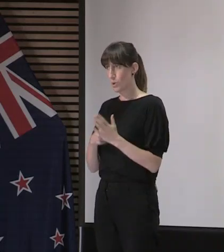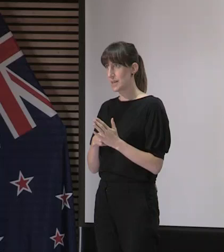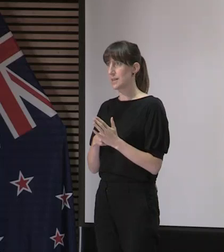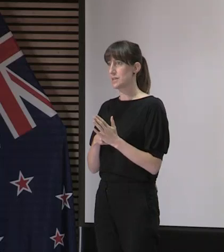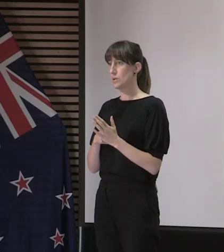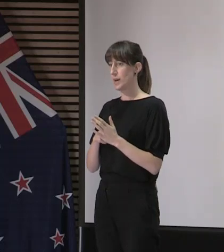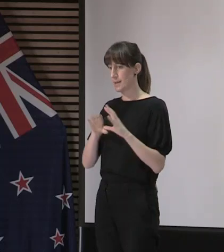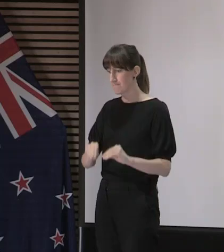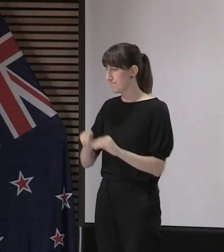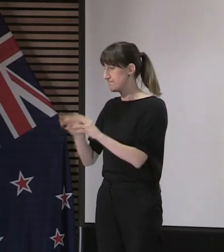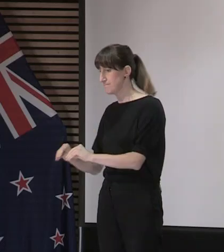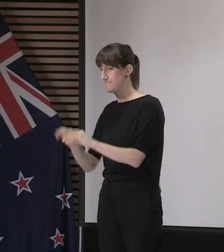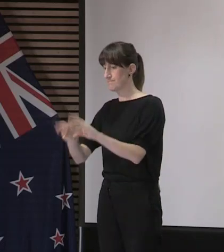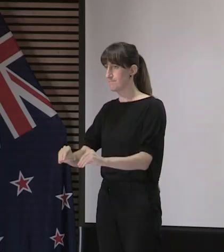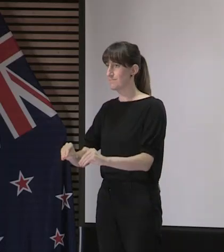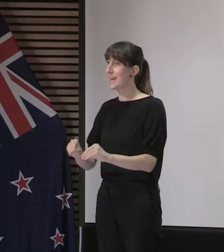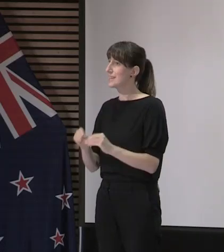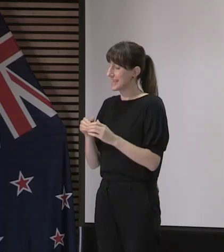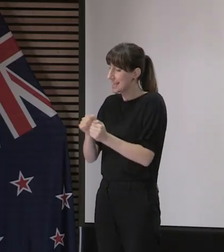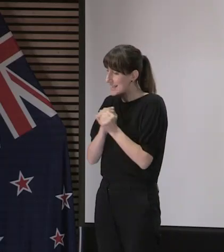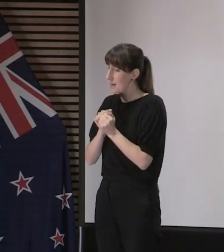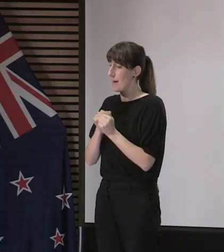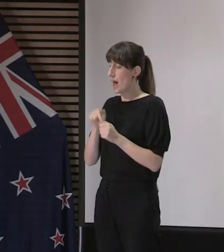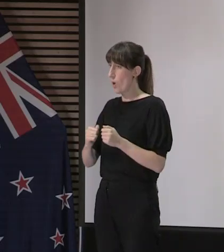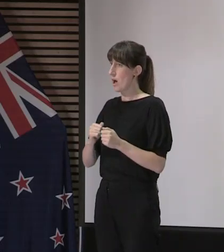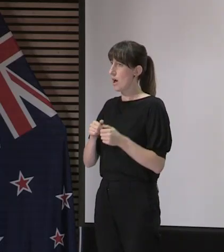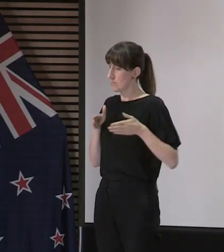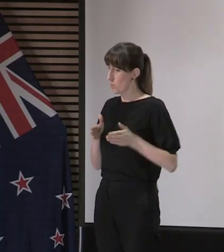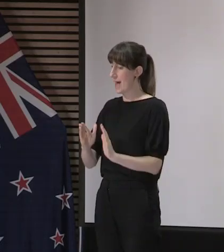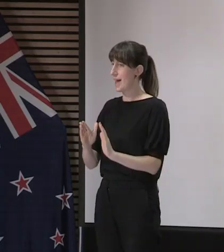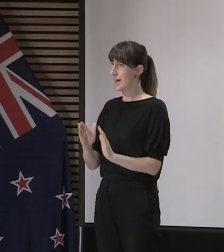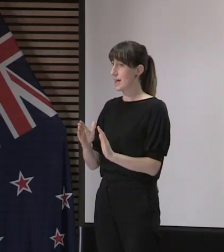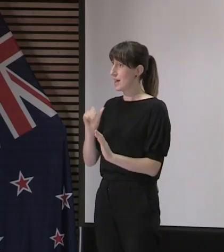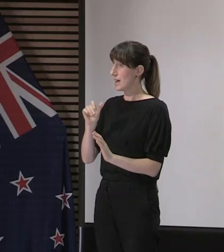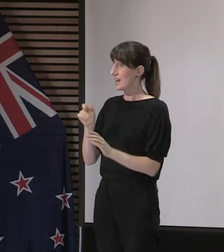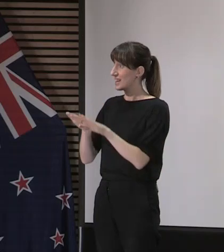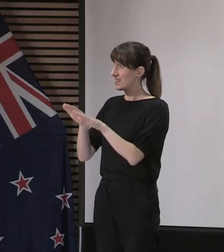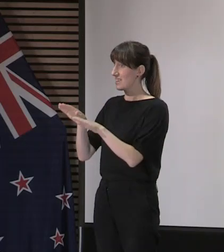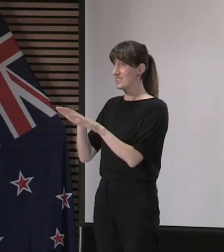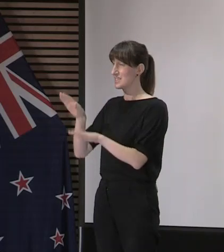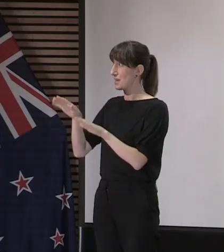more about pre-symptomatic and asymptomatic transmission, it makes it all the more important we maintain the